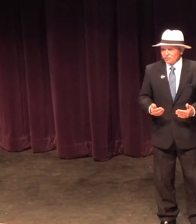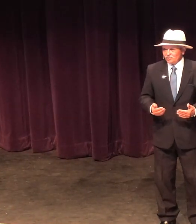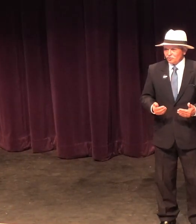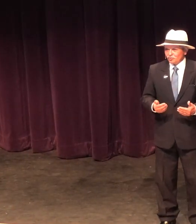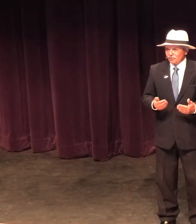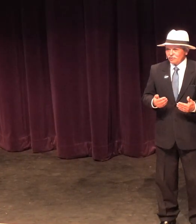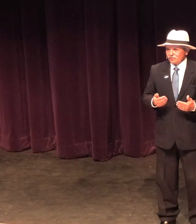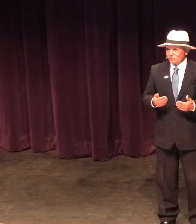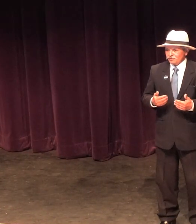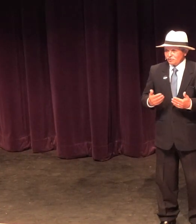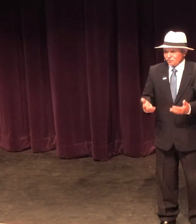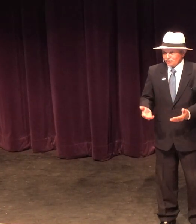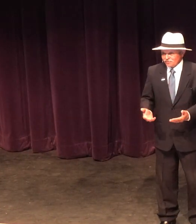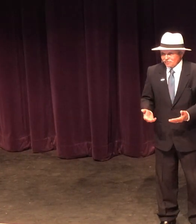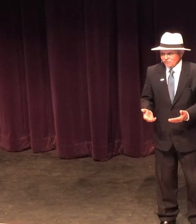don't want to create.